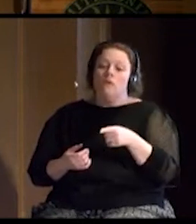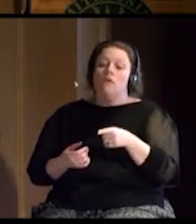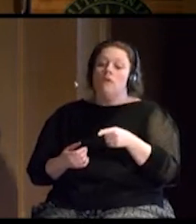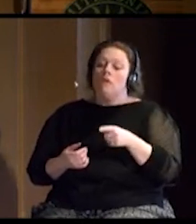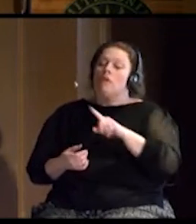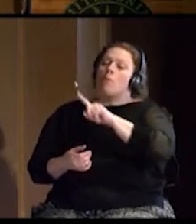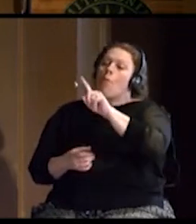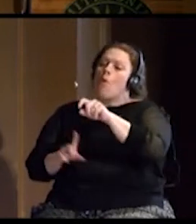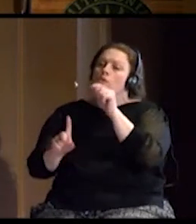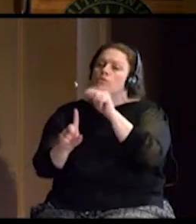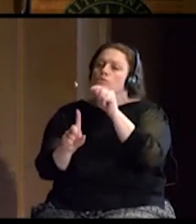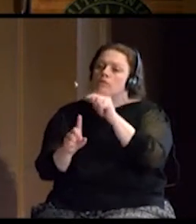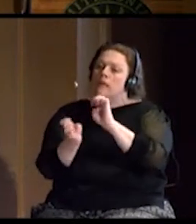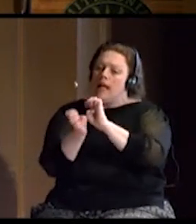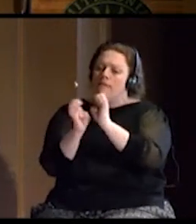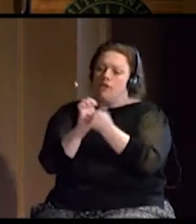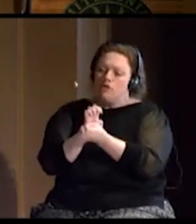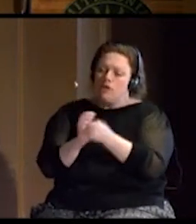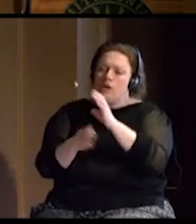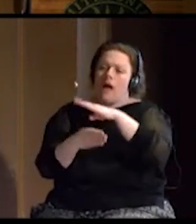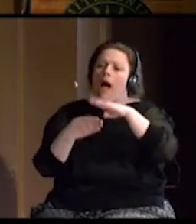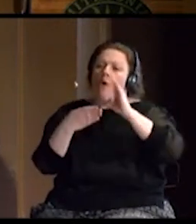is whether evolutionary outcomes are predictable?